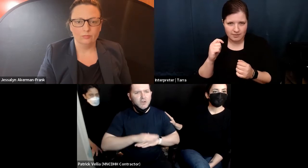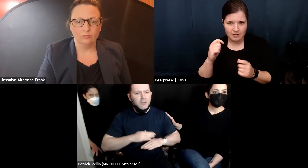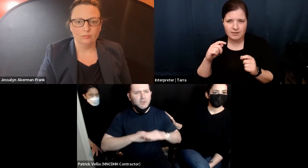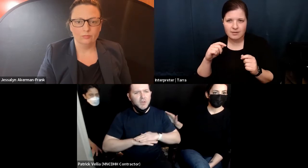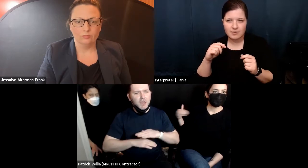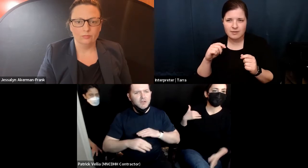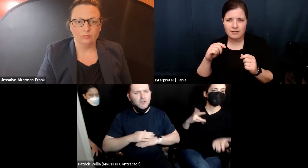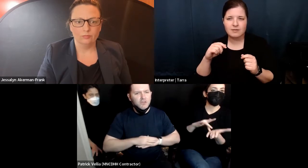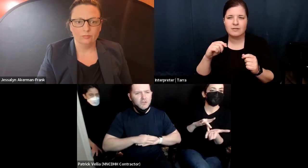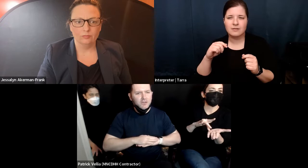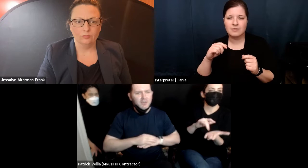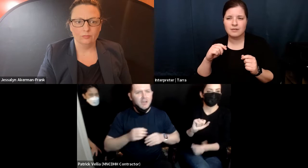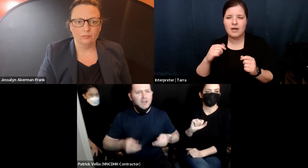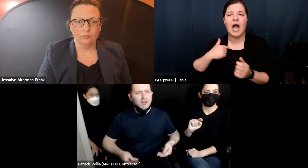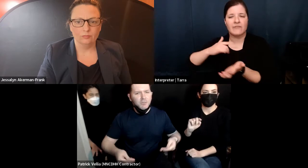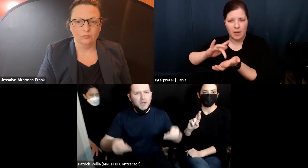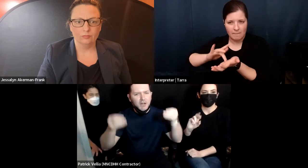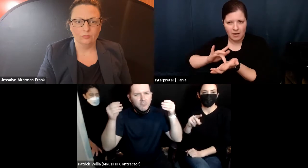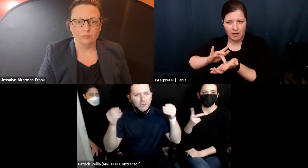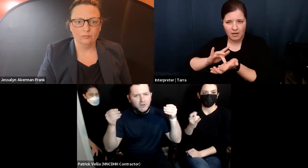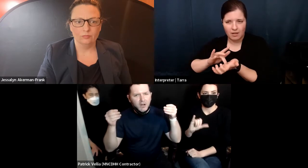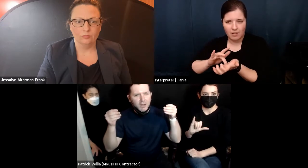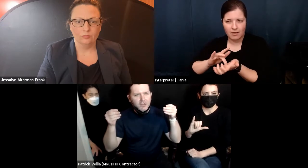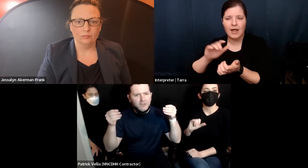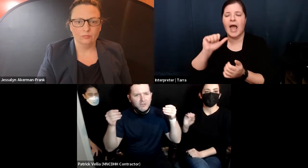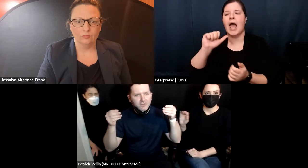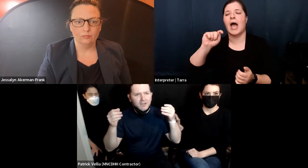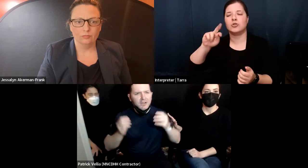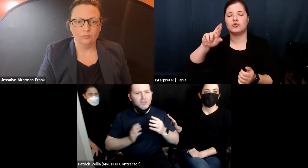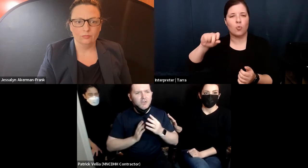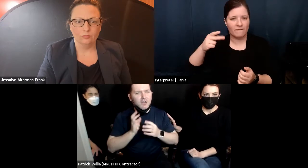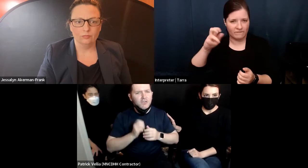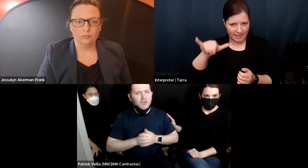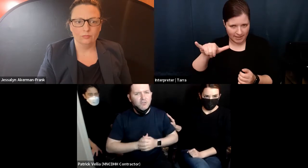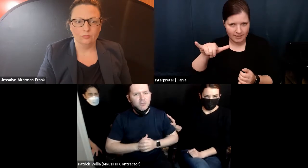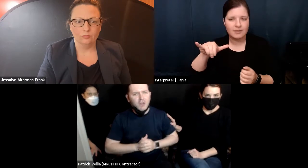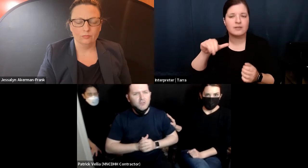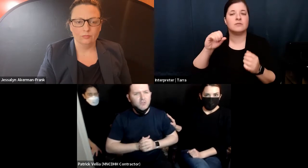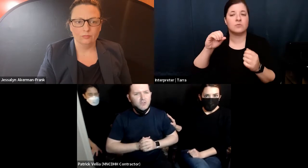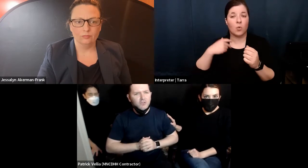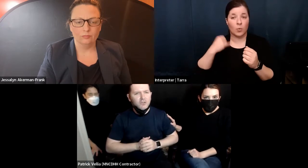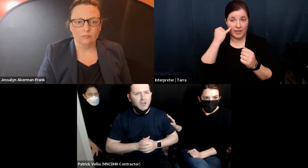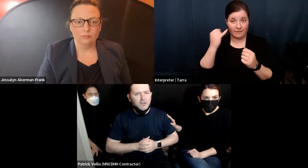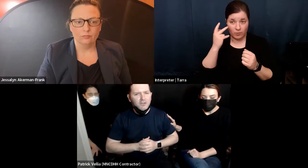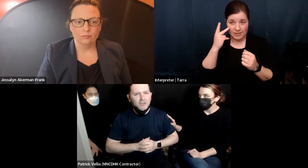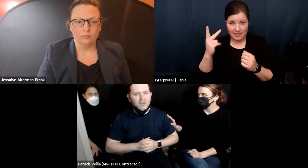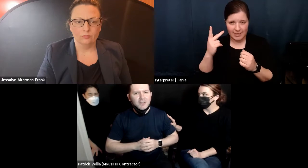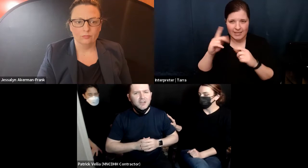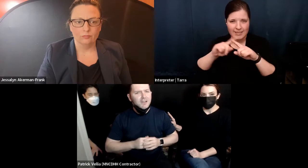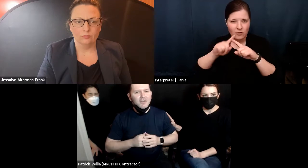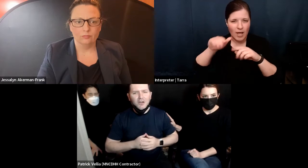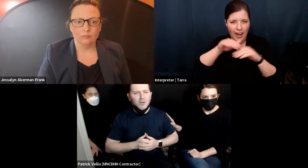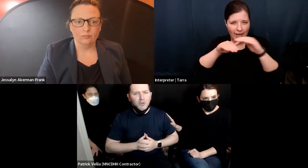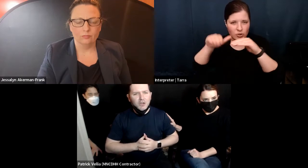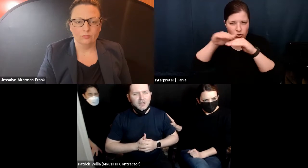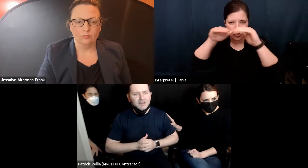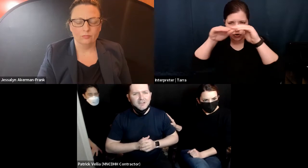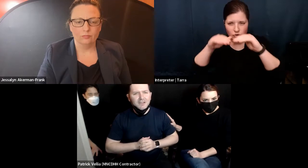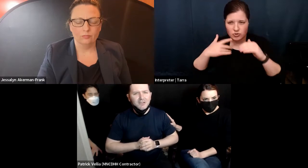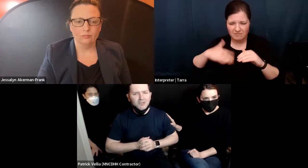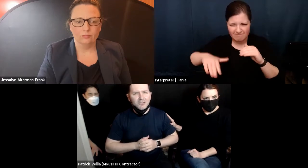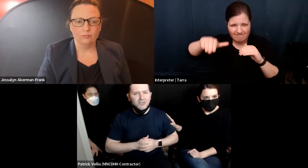So, for me, that would be -- [ didn't understand what Patrick said ]